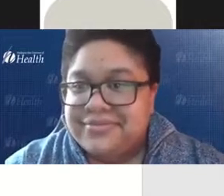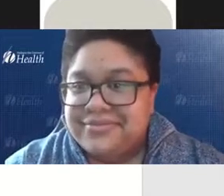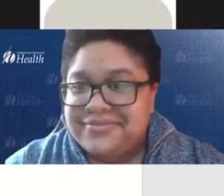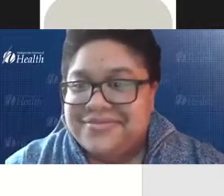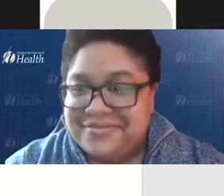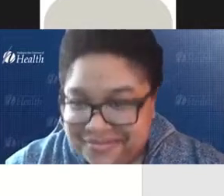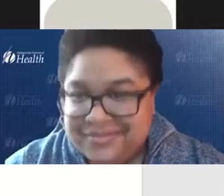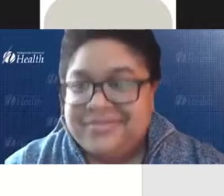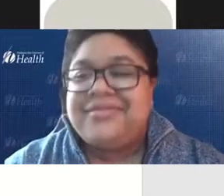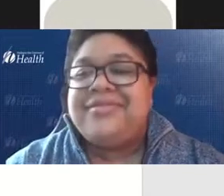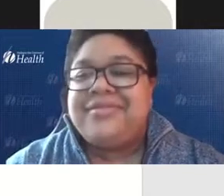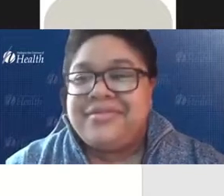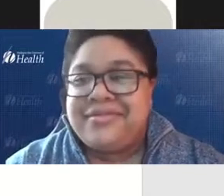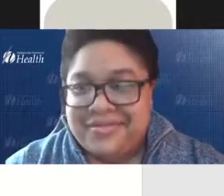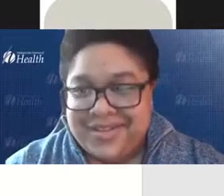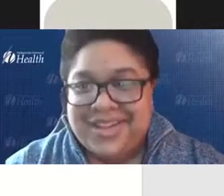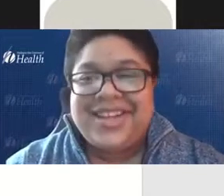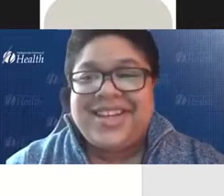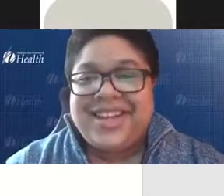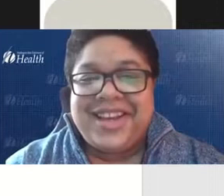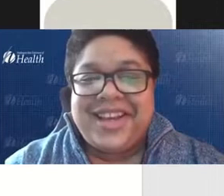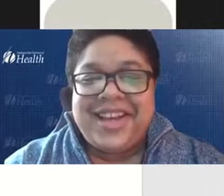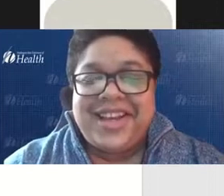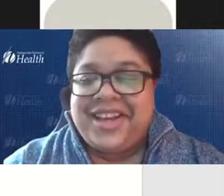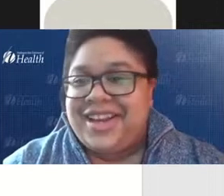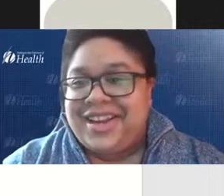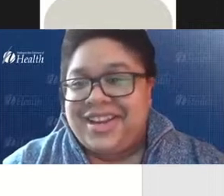what we imagine can exist too in a free forum?